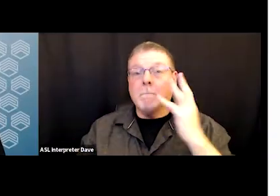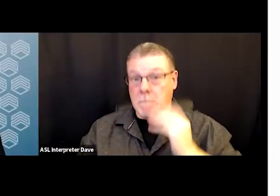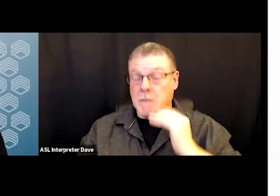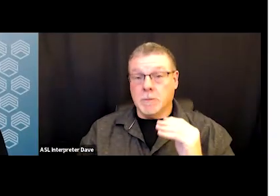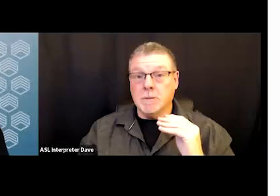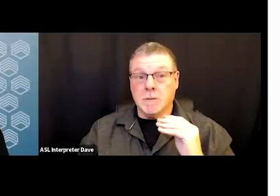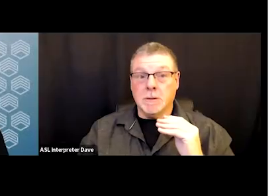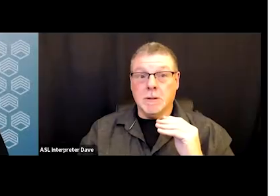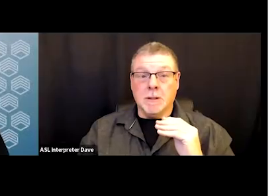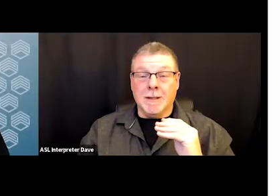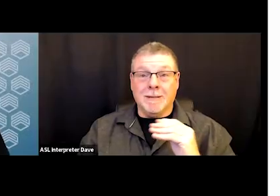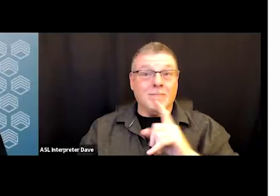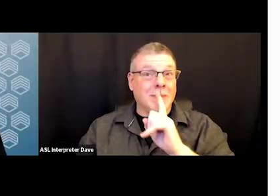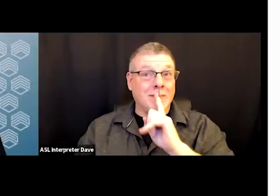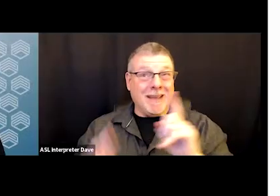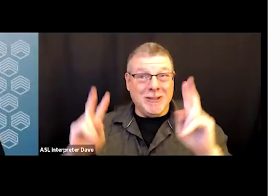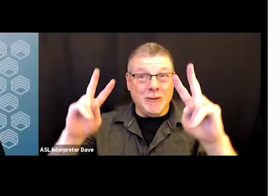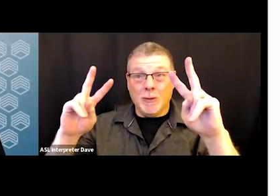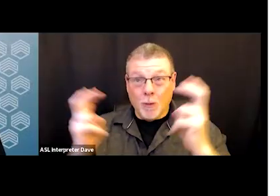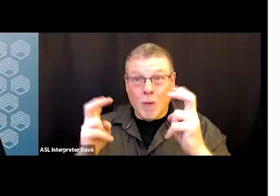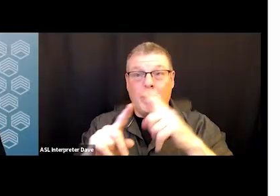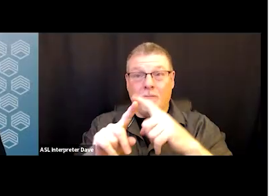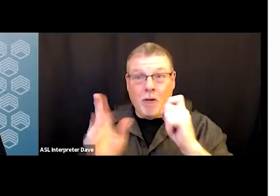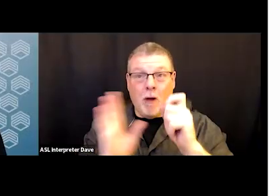That's actually a quote from the literature.